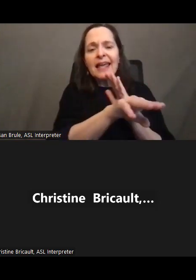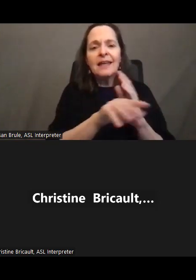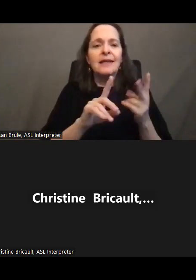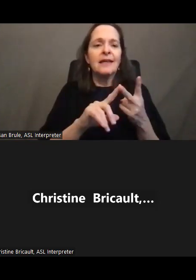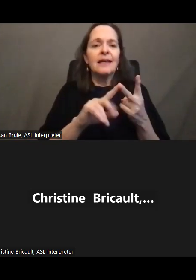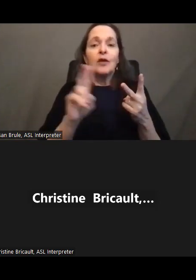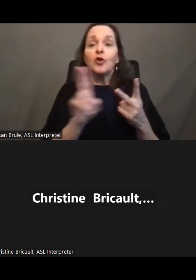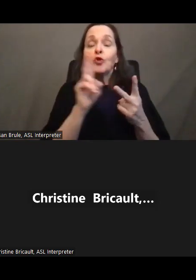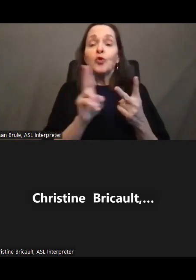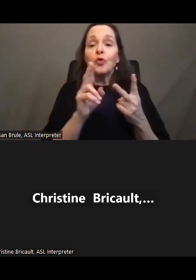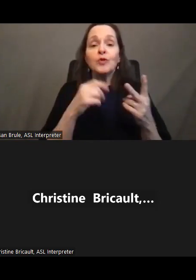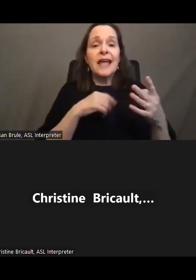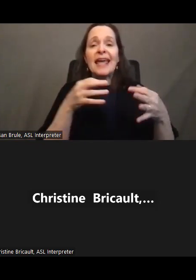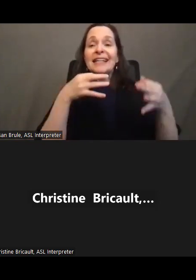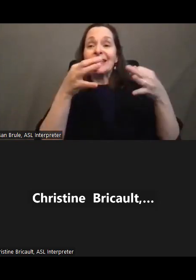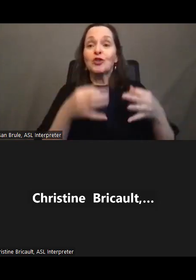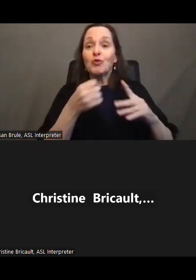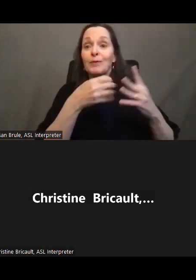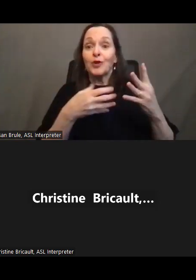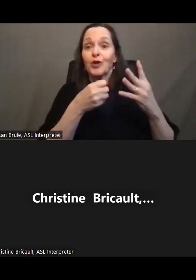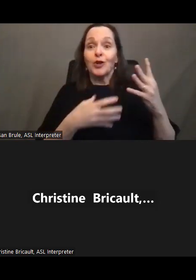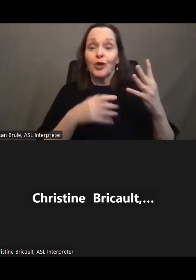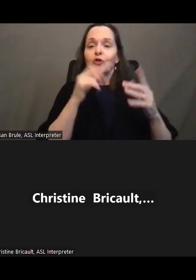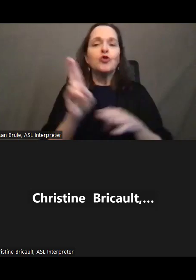Those are some really good ideas.